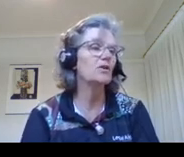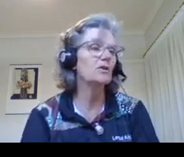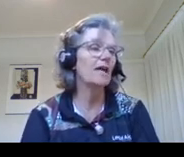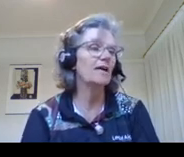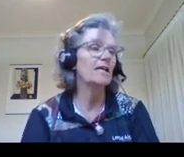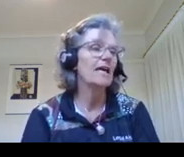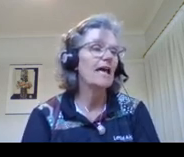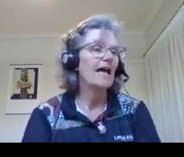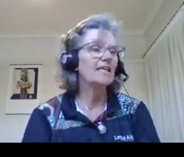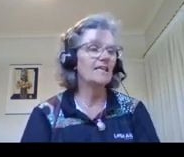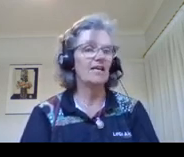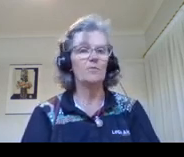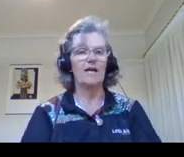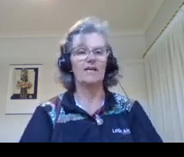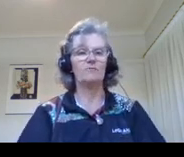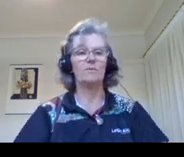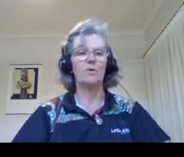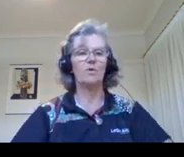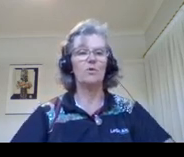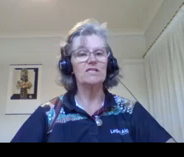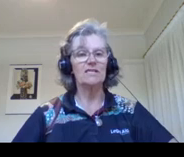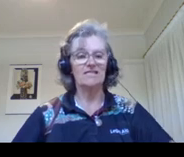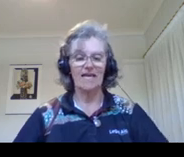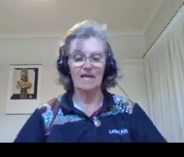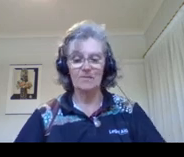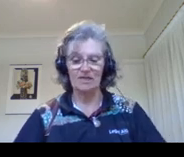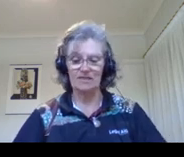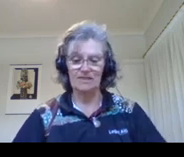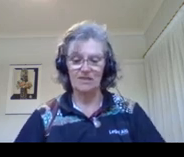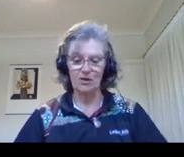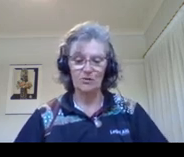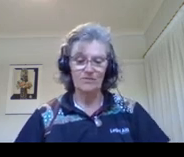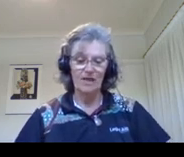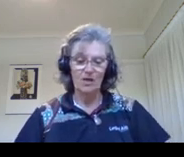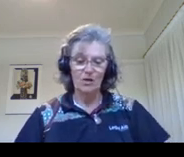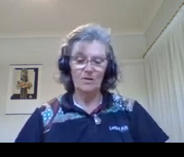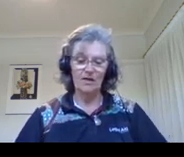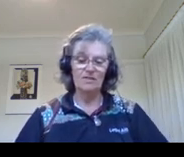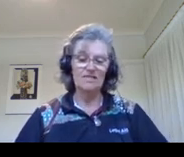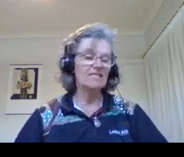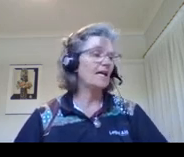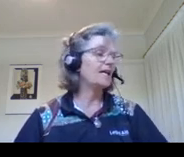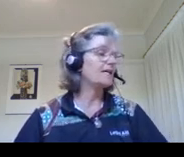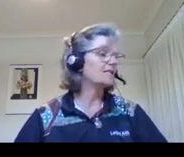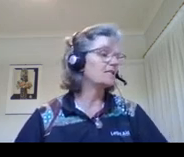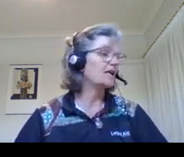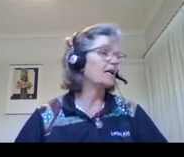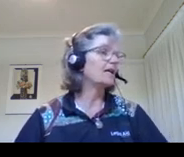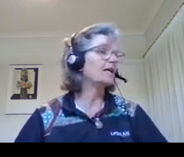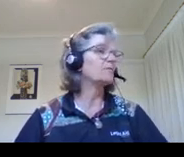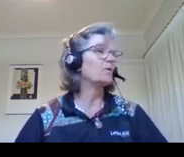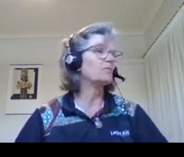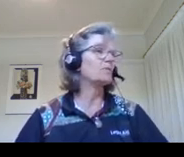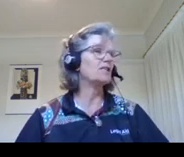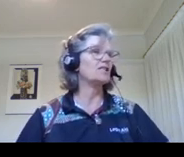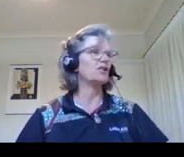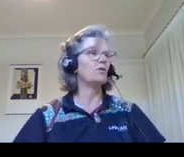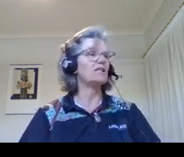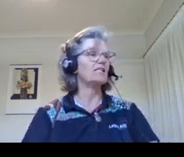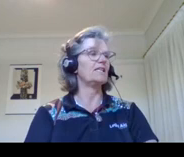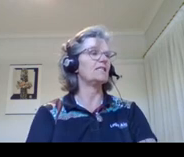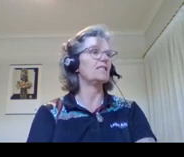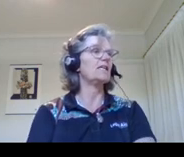about and getting help and reporting scammers so we're going to start with protecting your identity